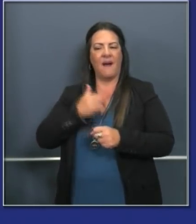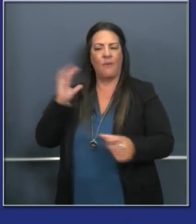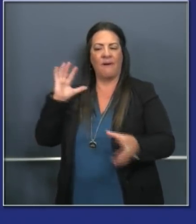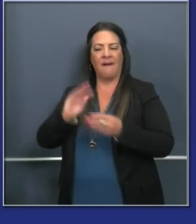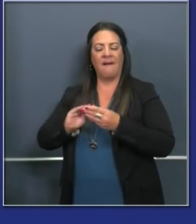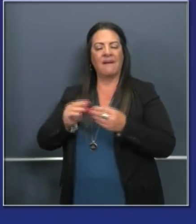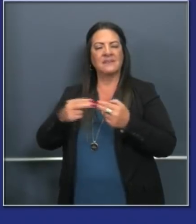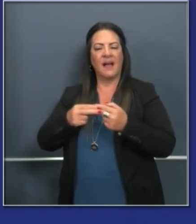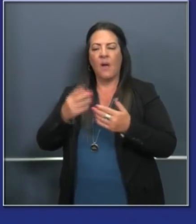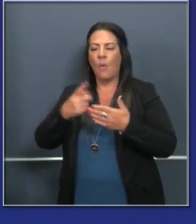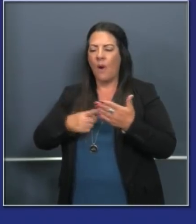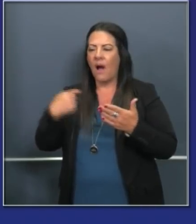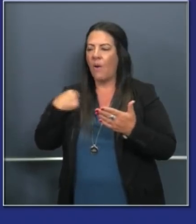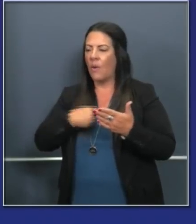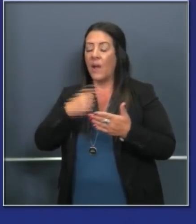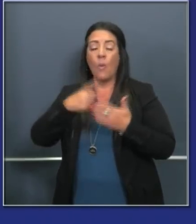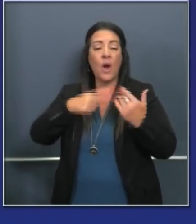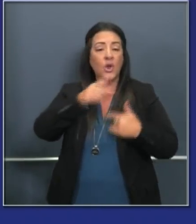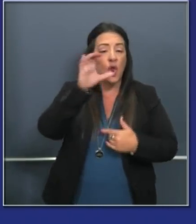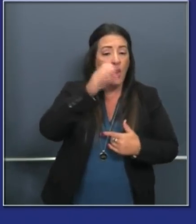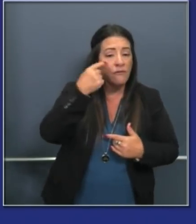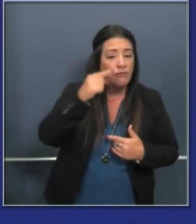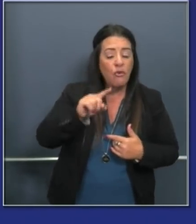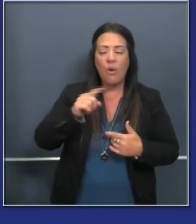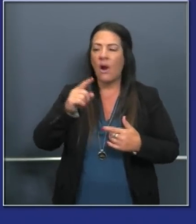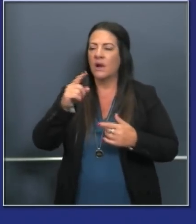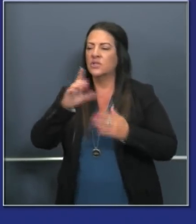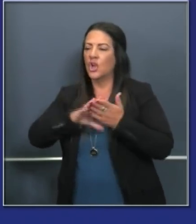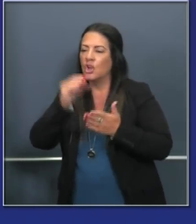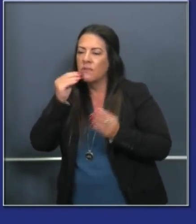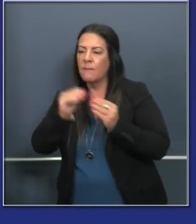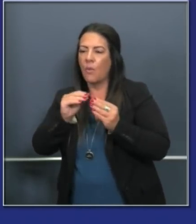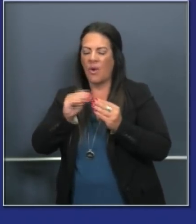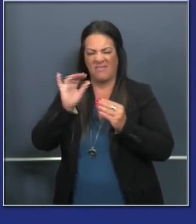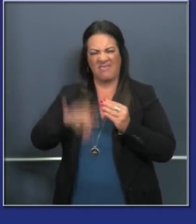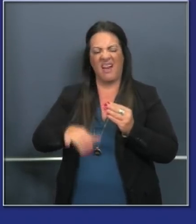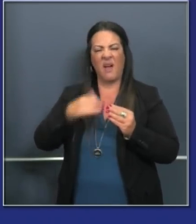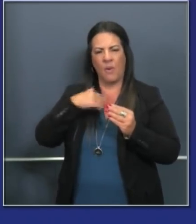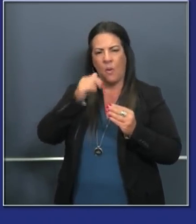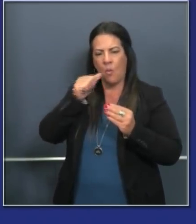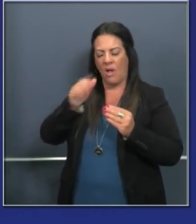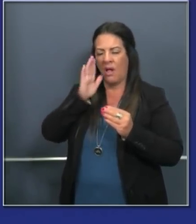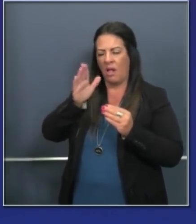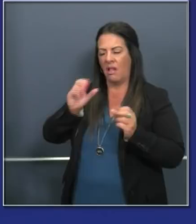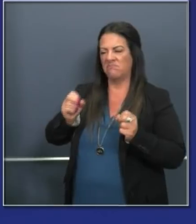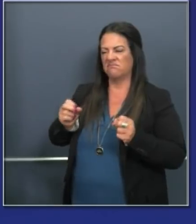TOGETHER AND WE MADE THEM AVAILABLE ON THIS SITE. BUT WE